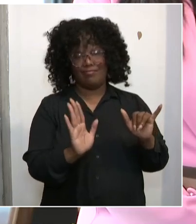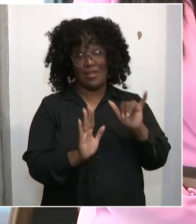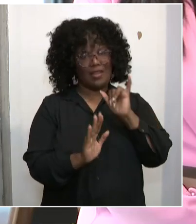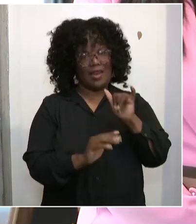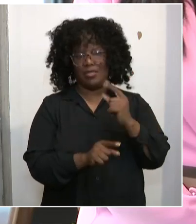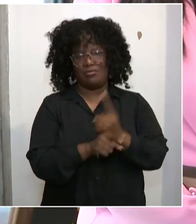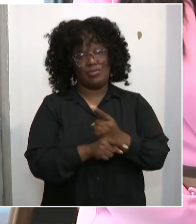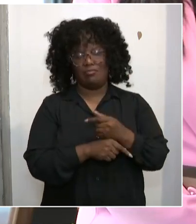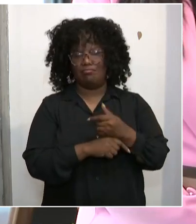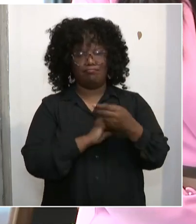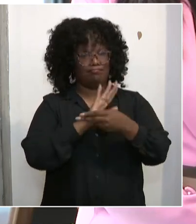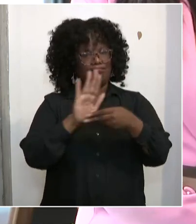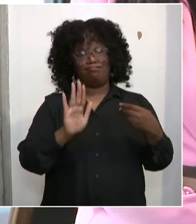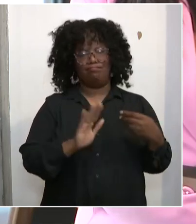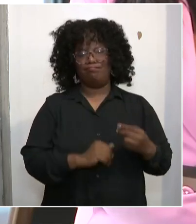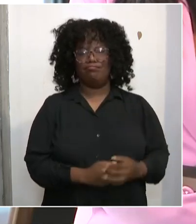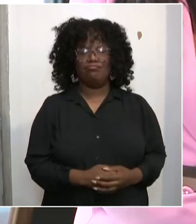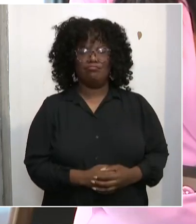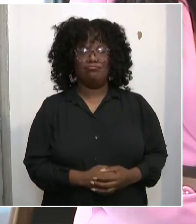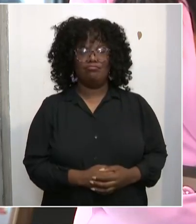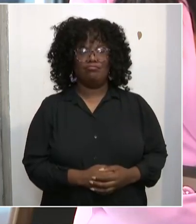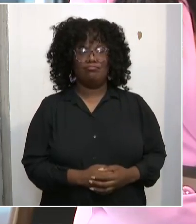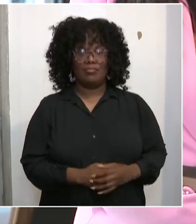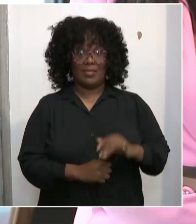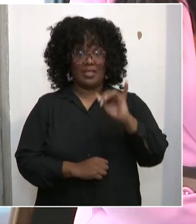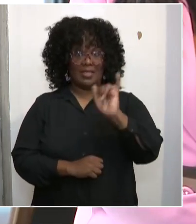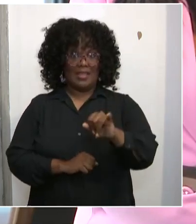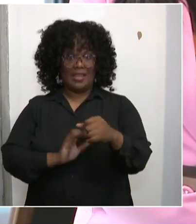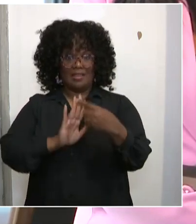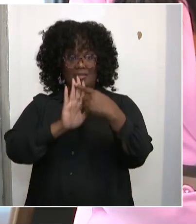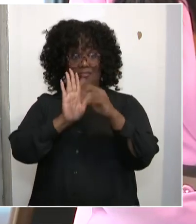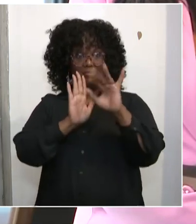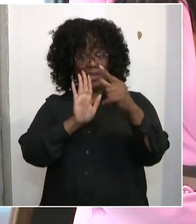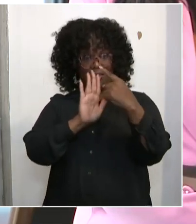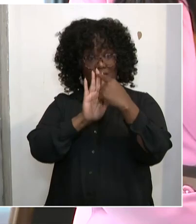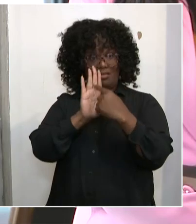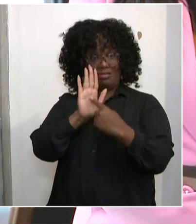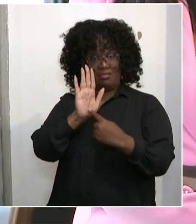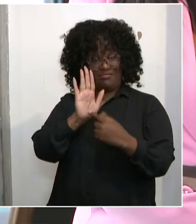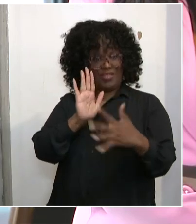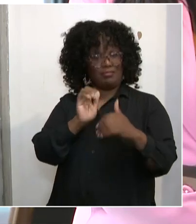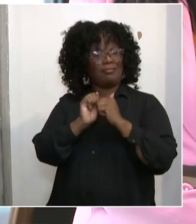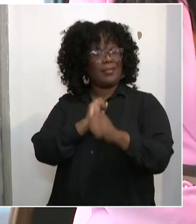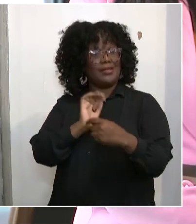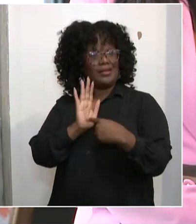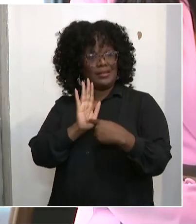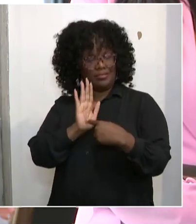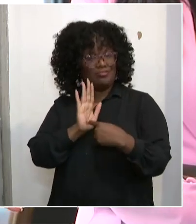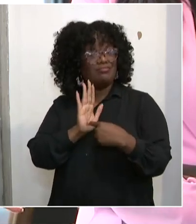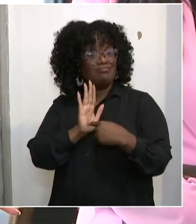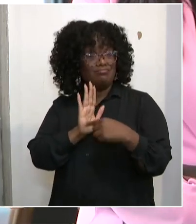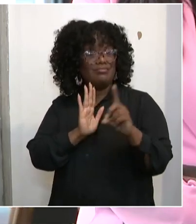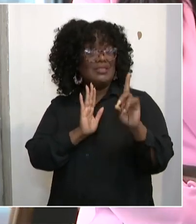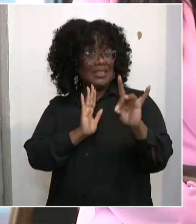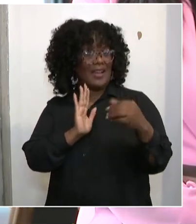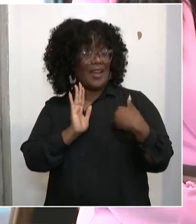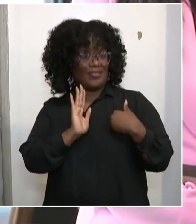there was a long standing mayor's order that addressed those issues that I think was issued by Mayor Gray. So